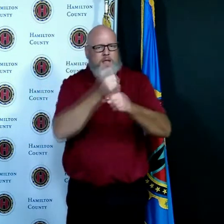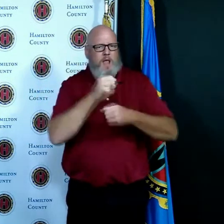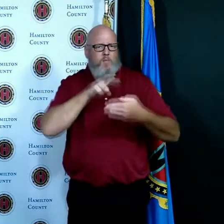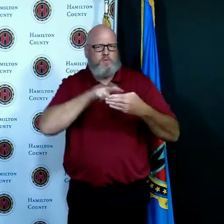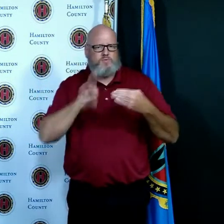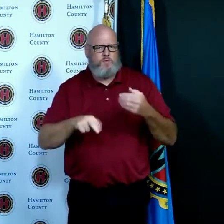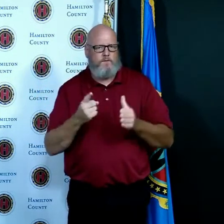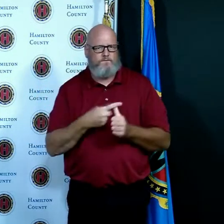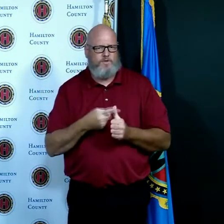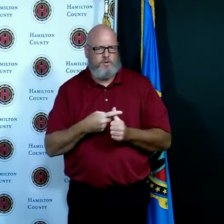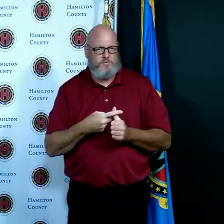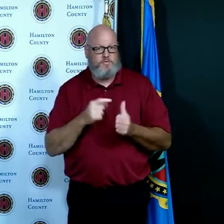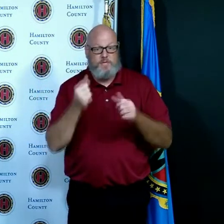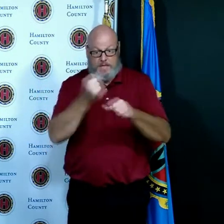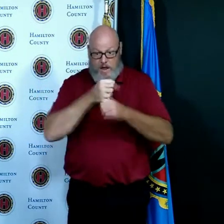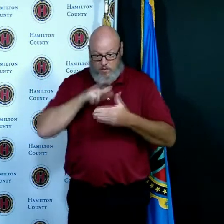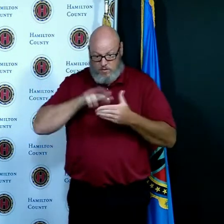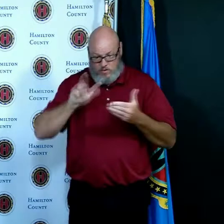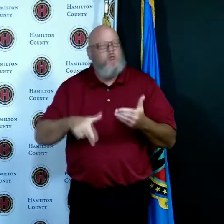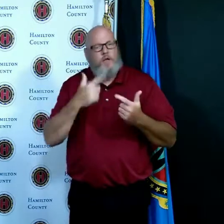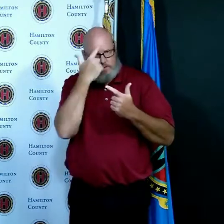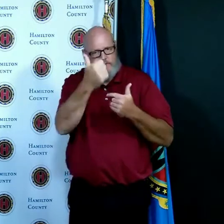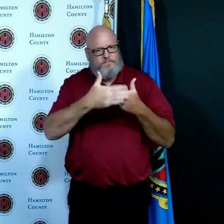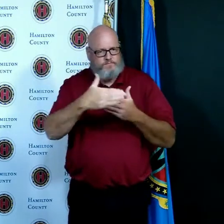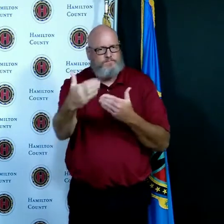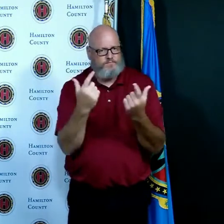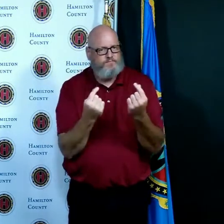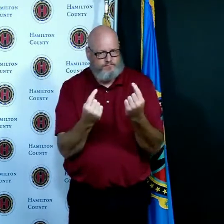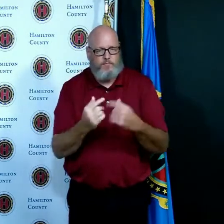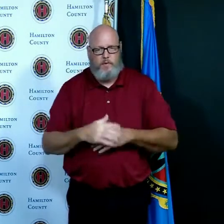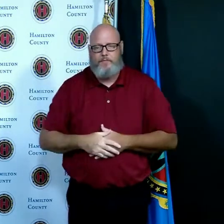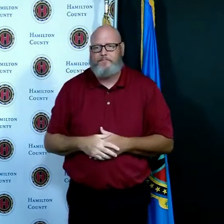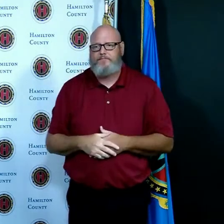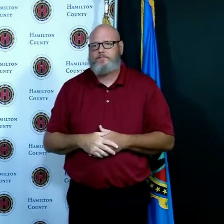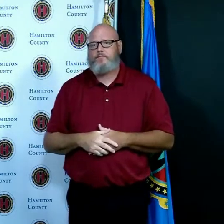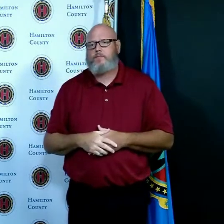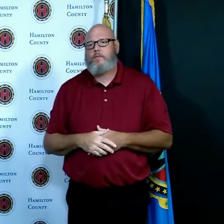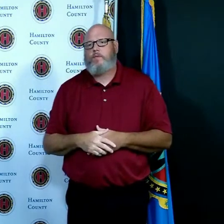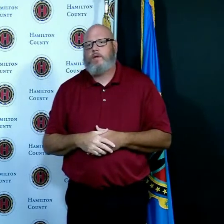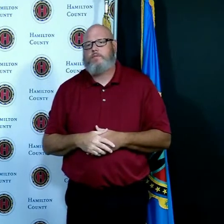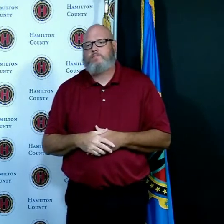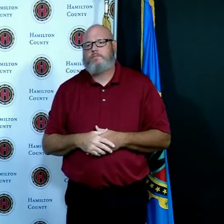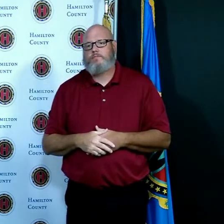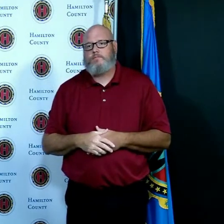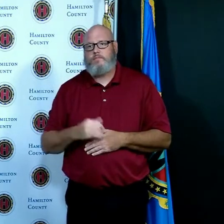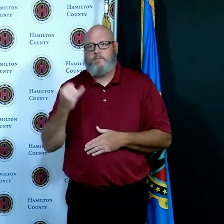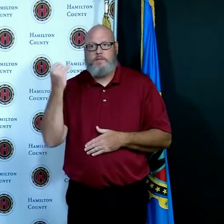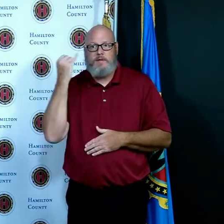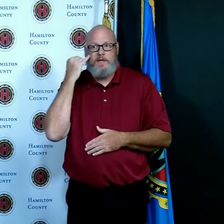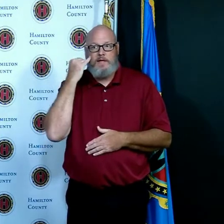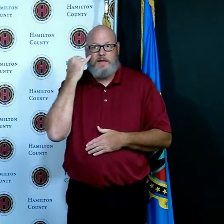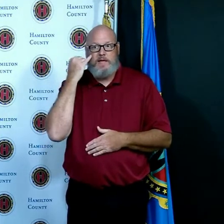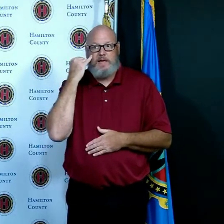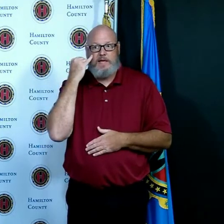asking you to stay home until you get those test results it's very important to help slow the spread of Covid-19.